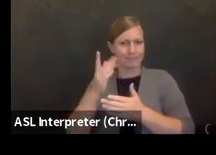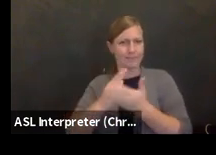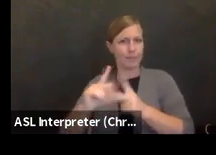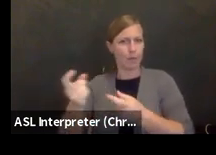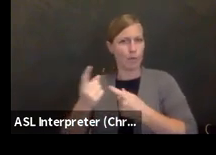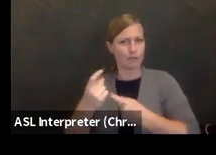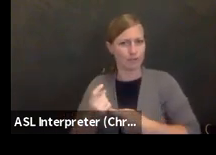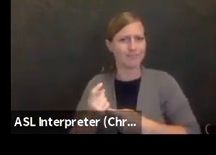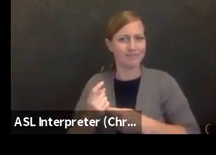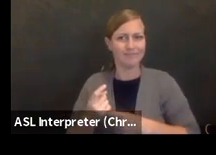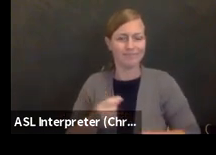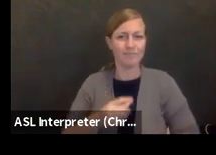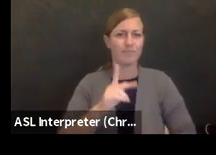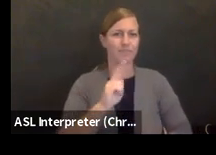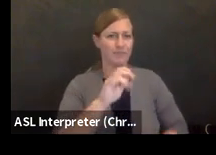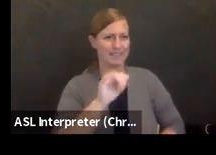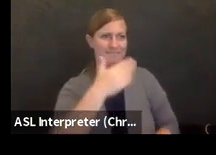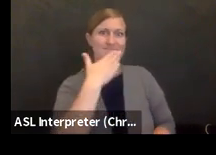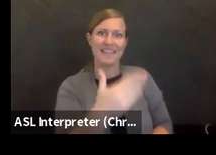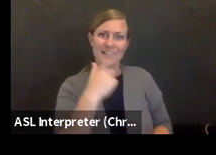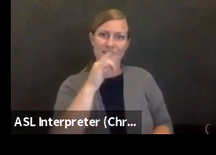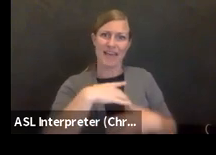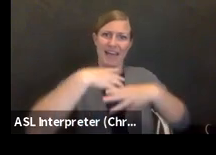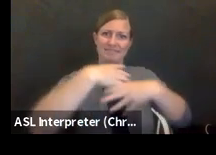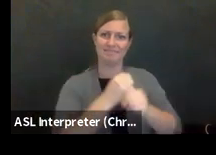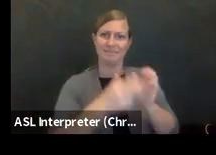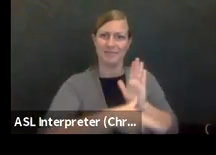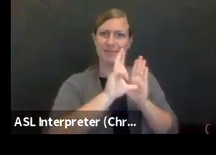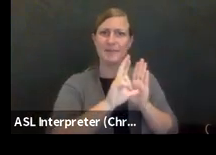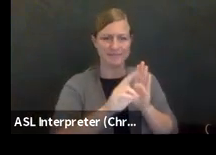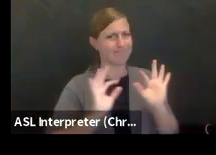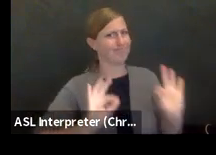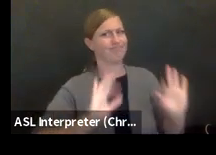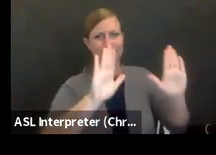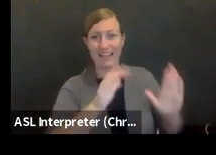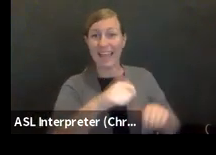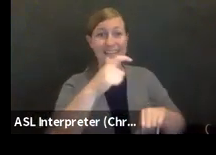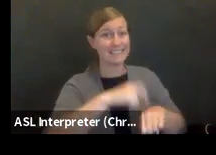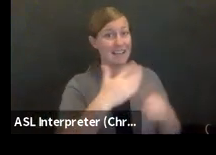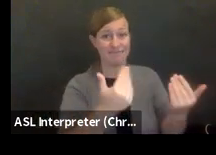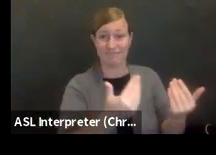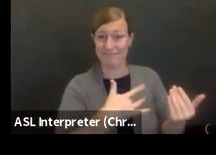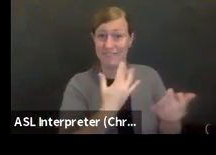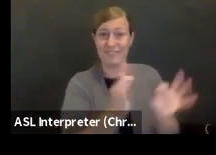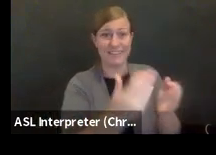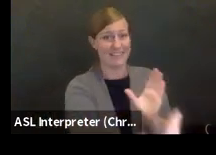ESD 112-- Kristina Wambold: Oh no, thank you for a recap. That was a great recap and anytime please interrupt me and make sure that we are being as clear as possible.